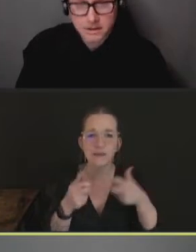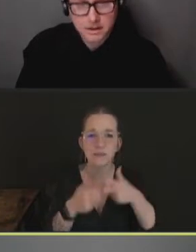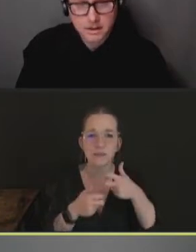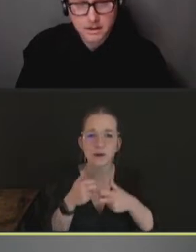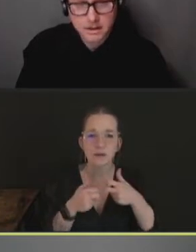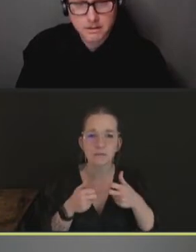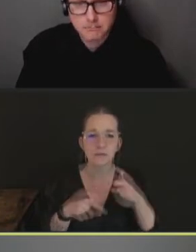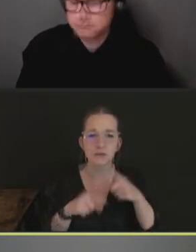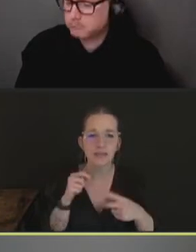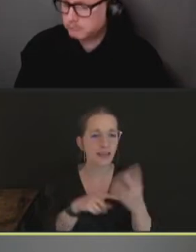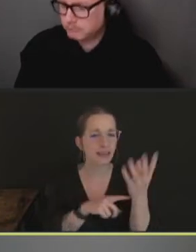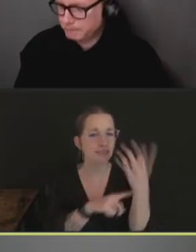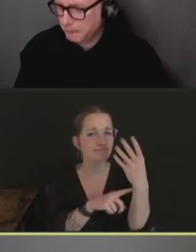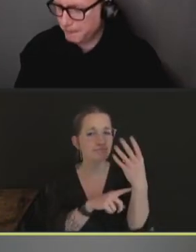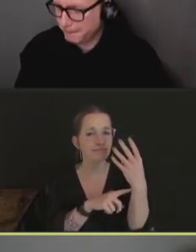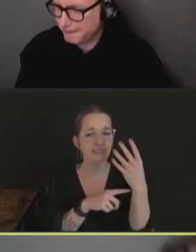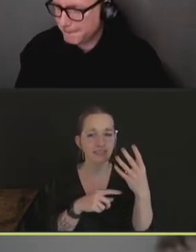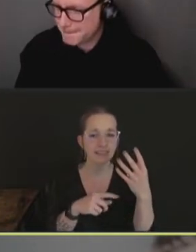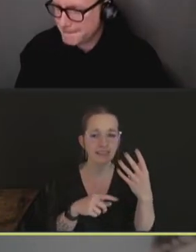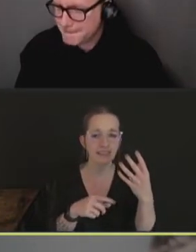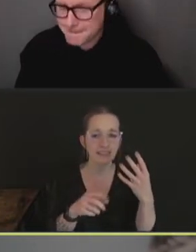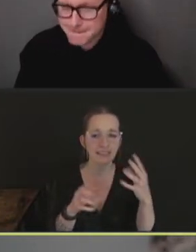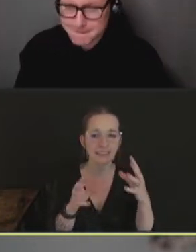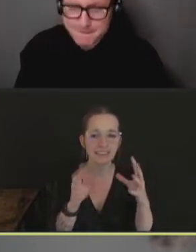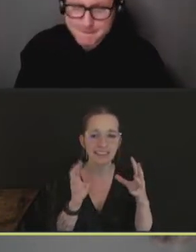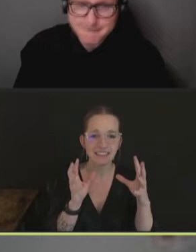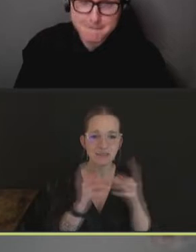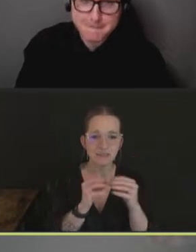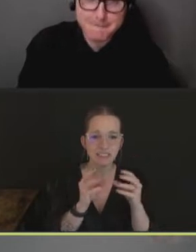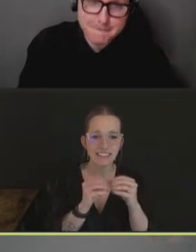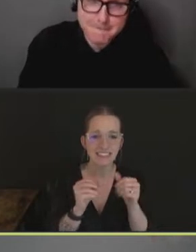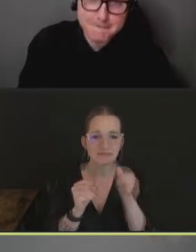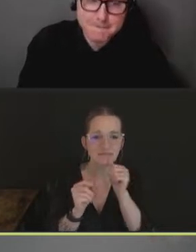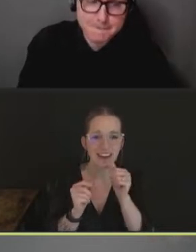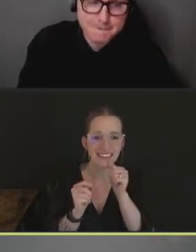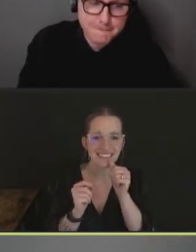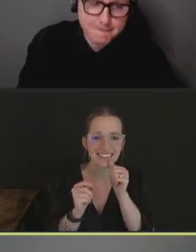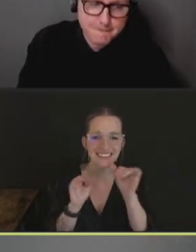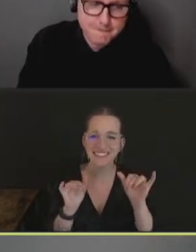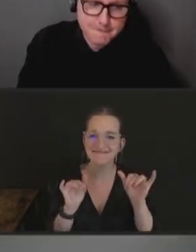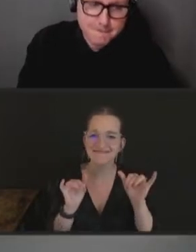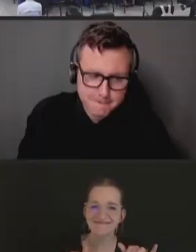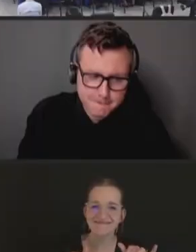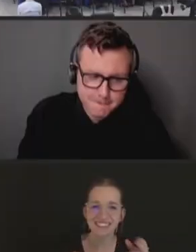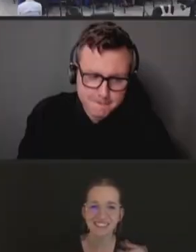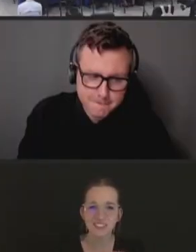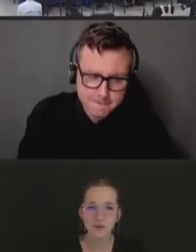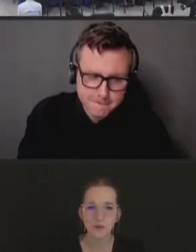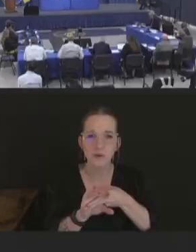Meeting fast code, yeah.